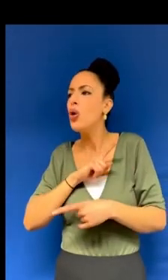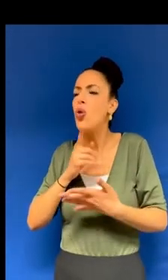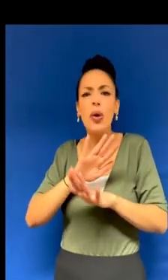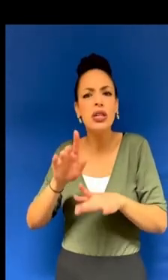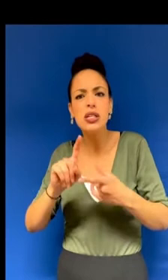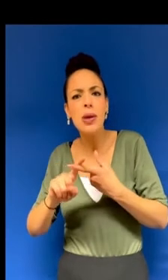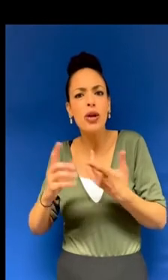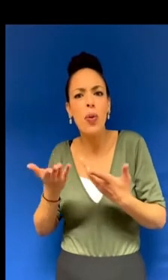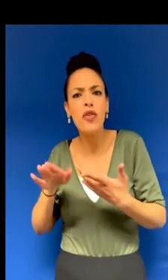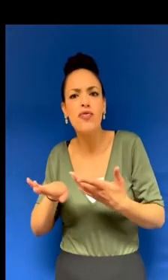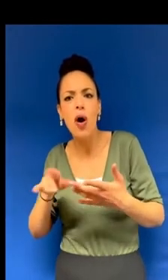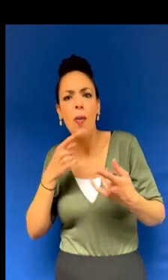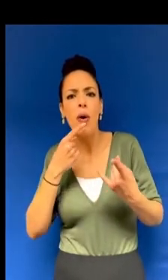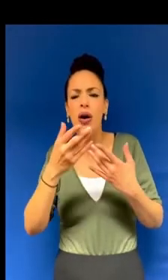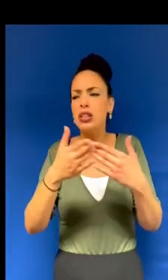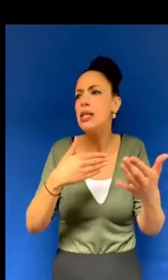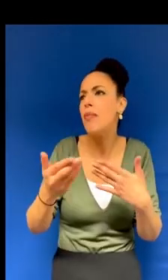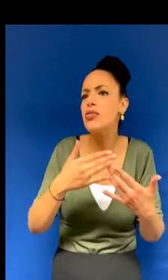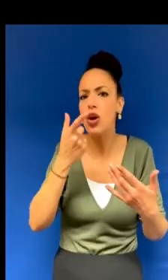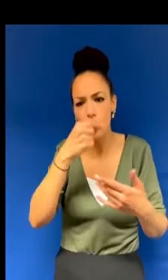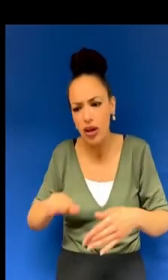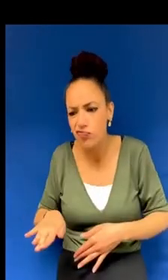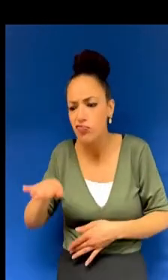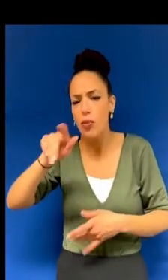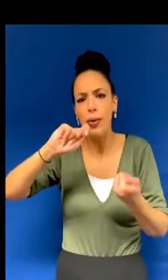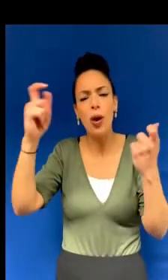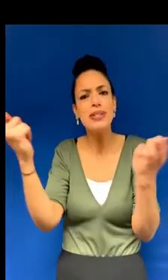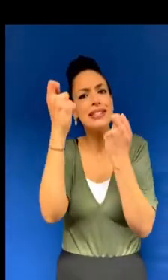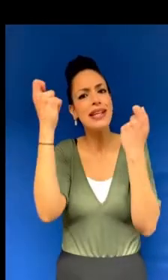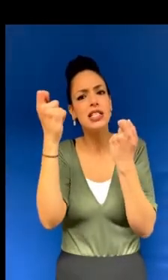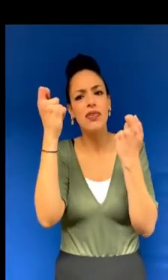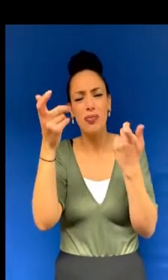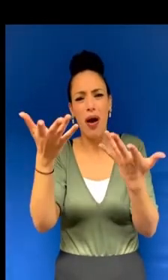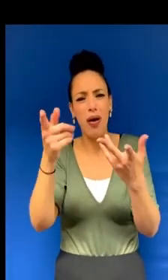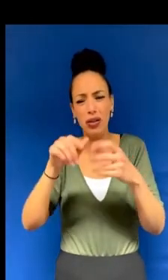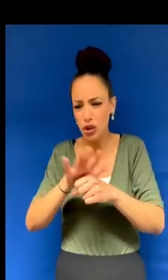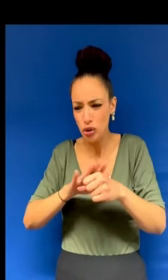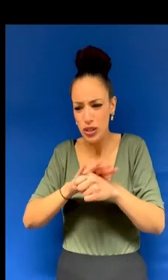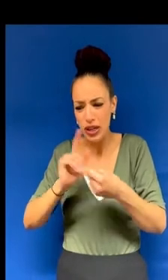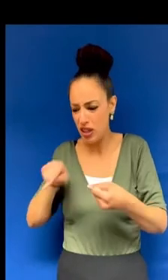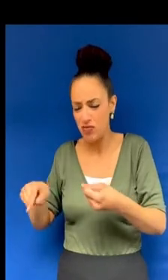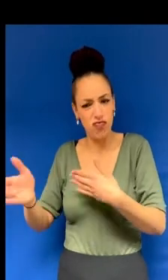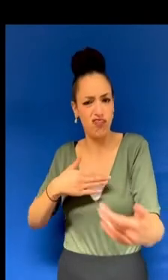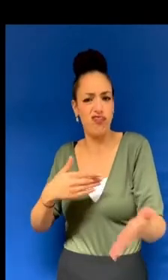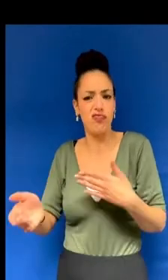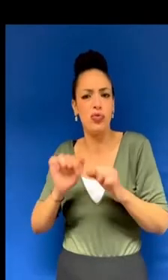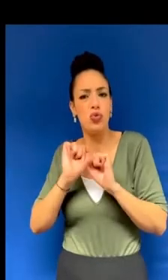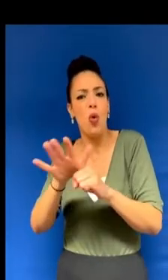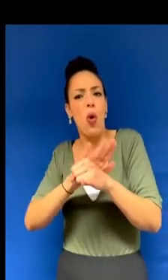the area you live in. Because they based it on previous grades, but then it's weird, because it's this rhetoric that they always say "Oh, no matter where you're from, you can